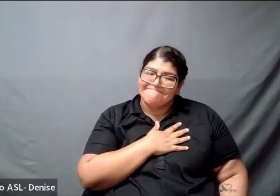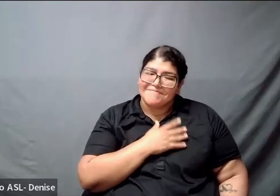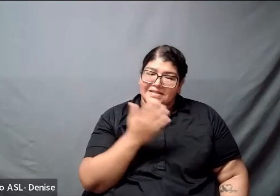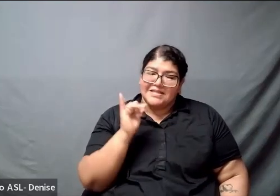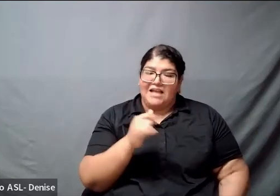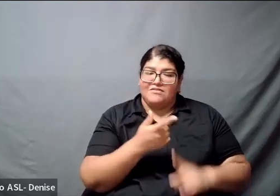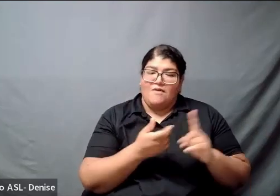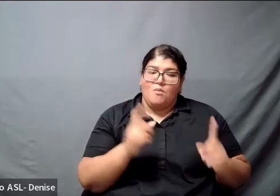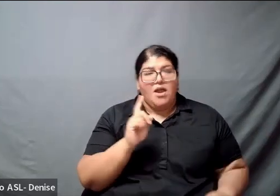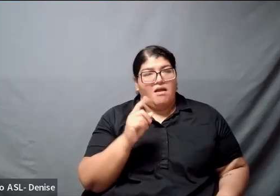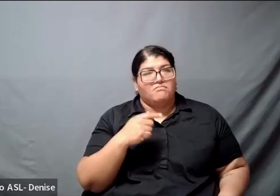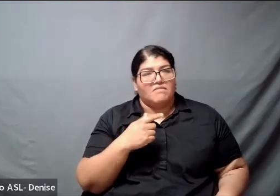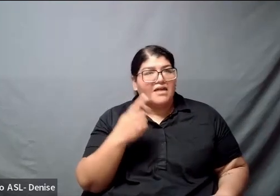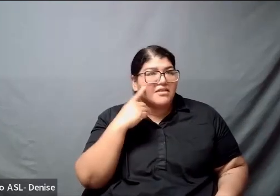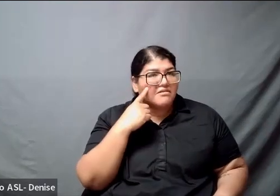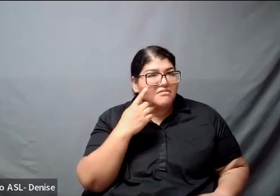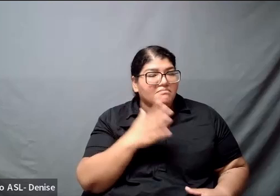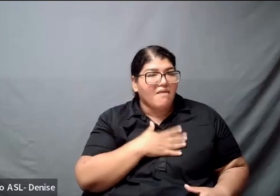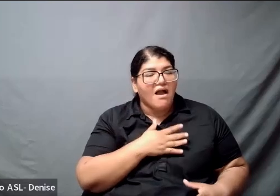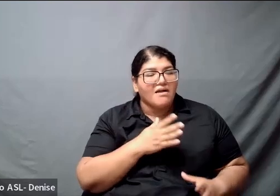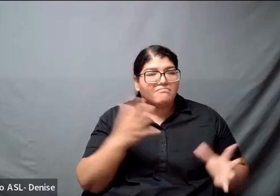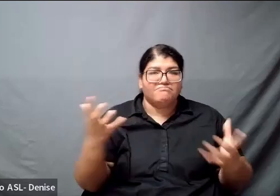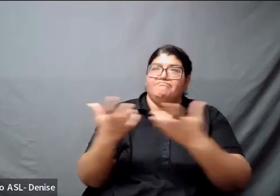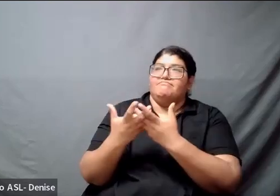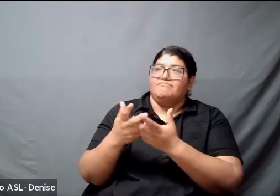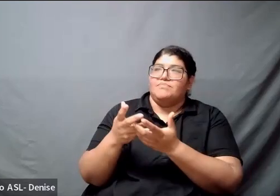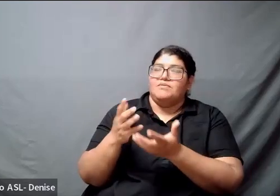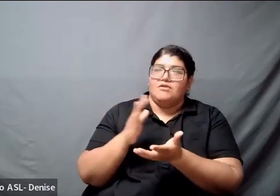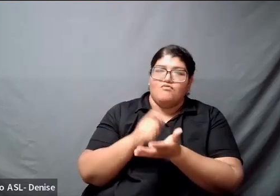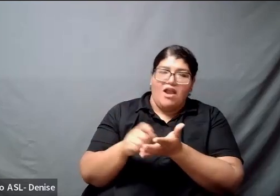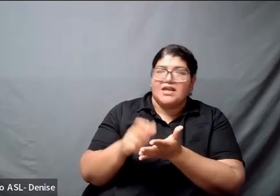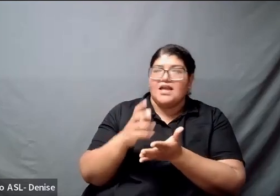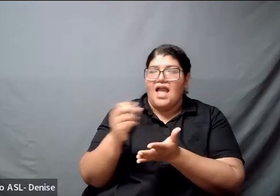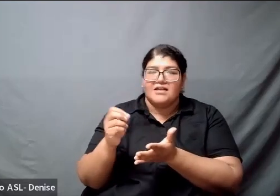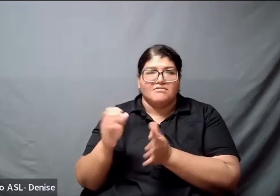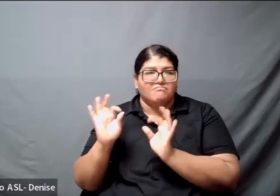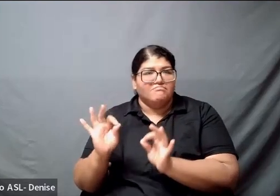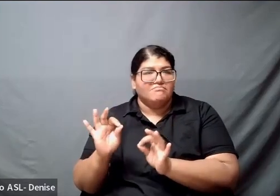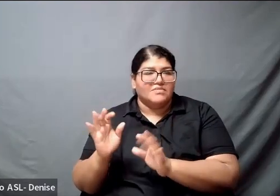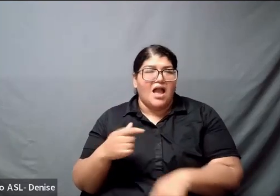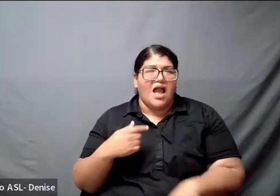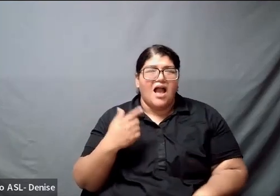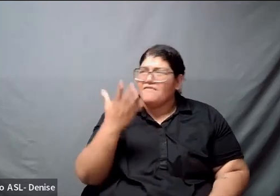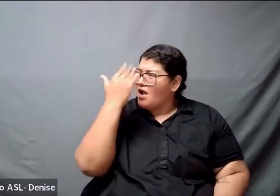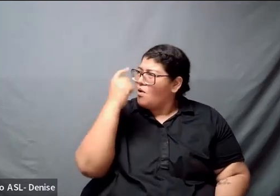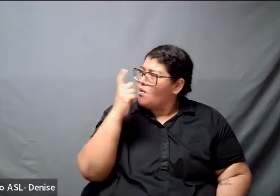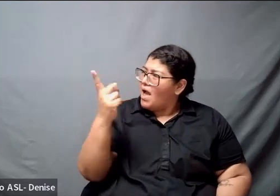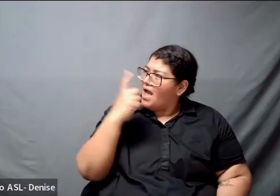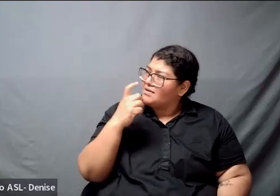And I think it was, I do forget who asked, but I was on a panel of middle grade writers and there was a middle grade writer